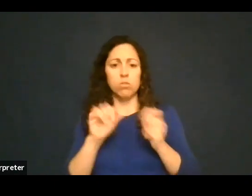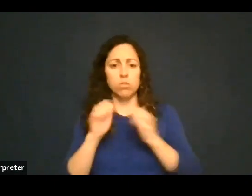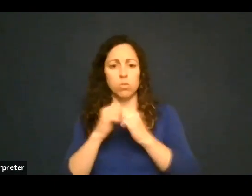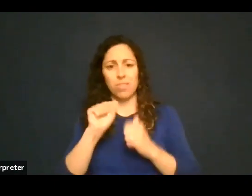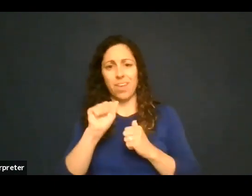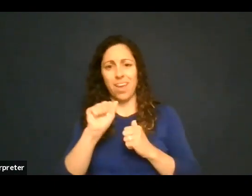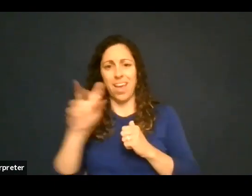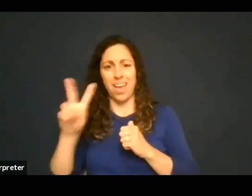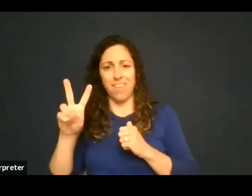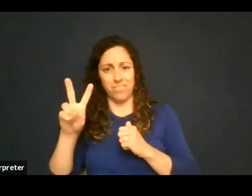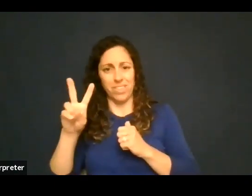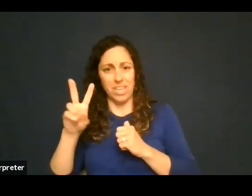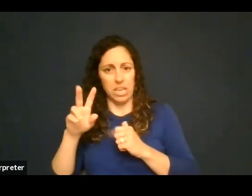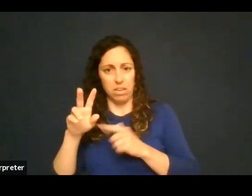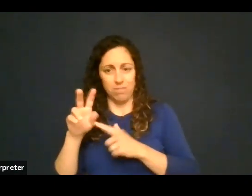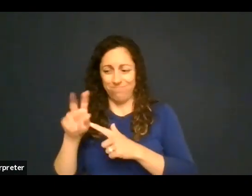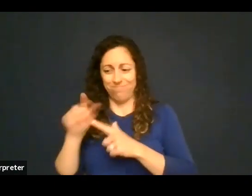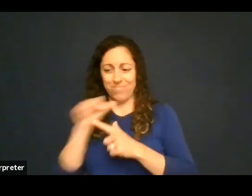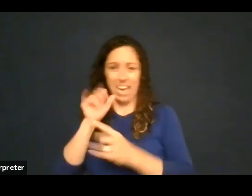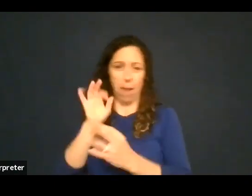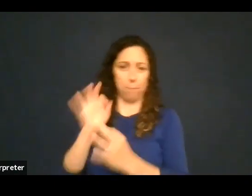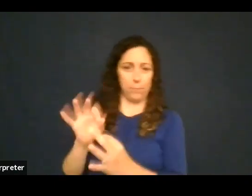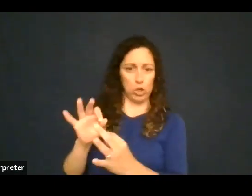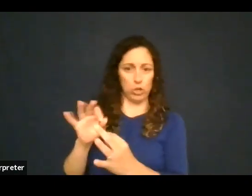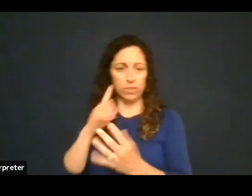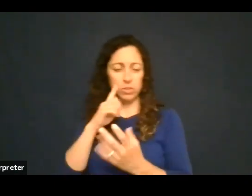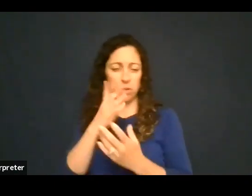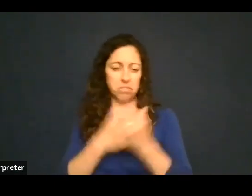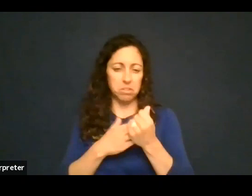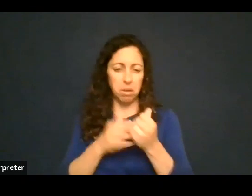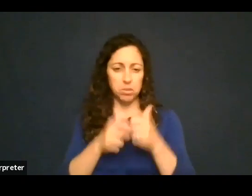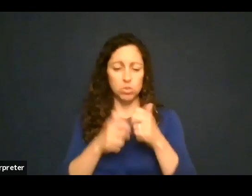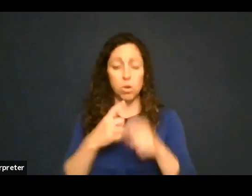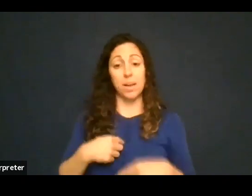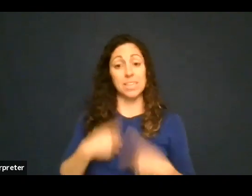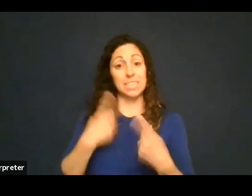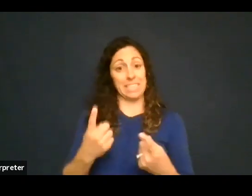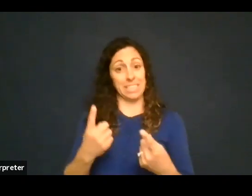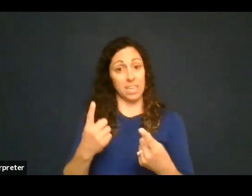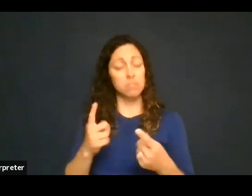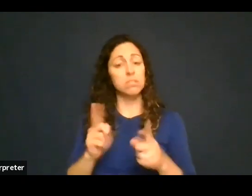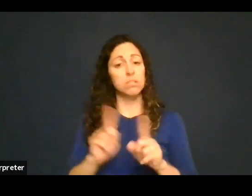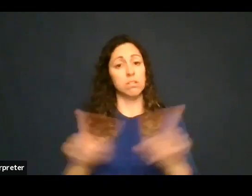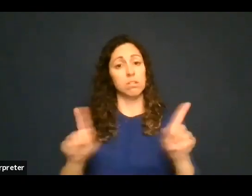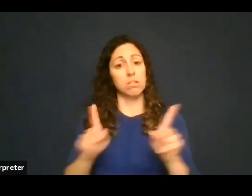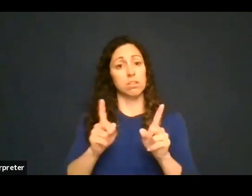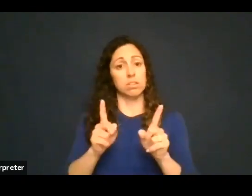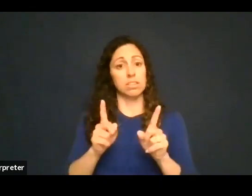So since then, Kumar Alagramam has shown that if you add some of an additional bit of DNA,